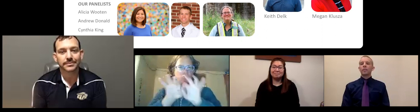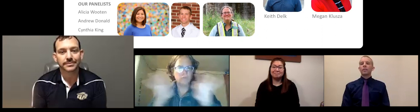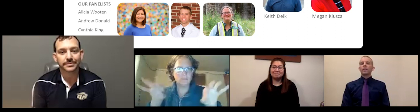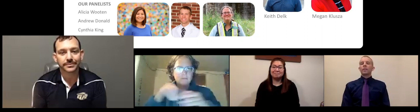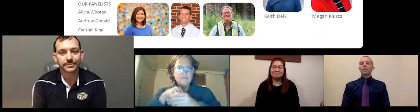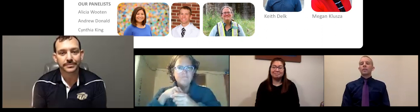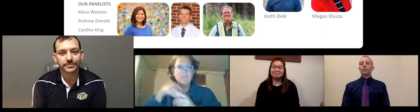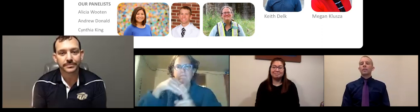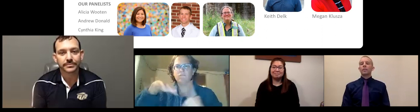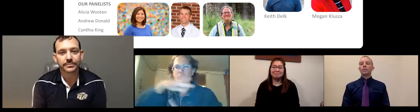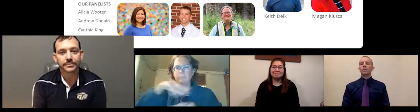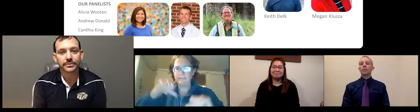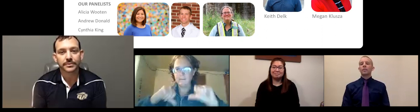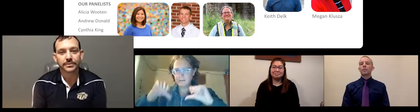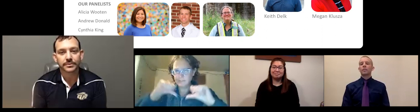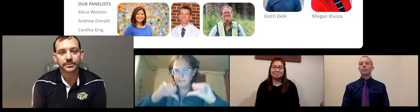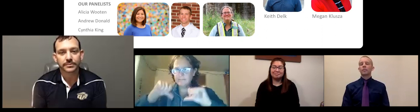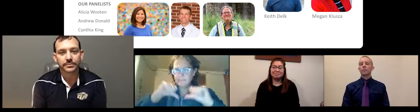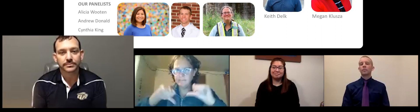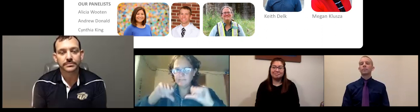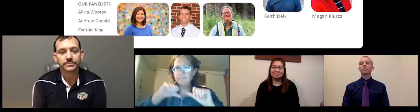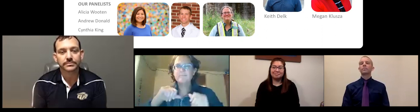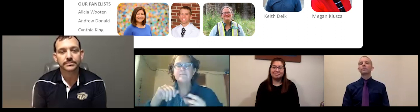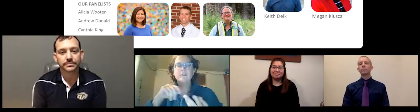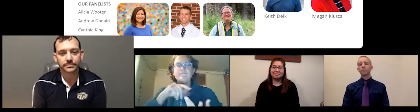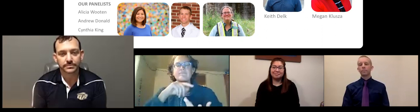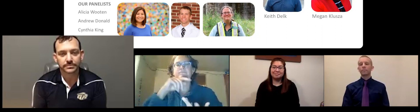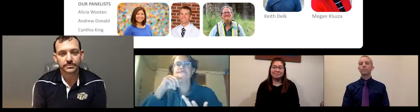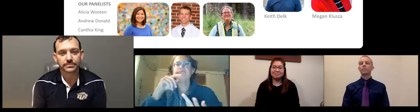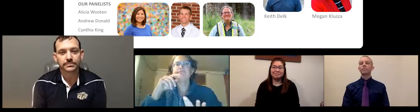I got my Bachelors of Science in environmental science.